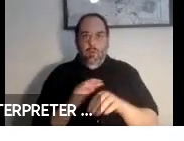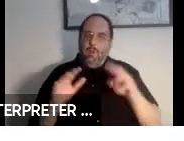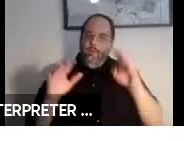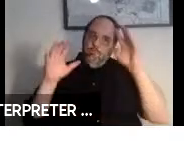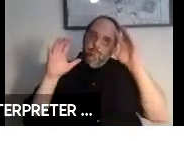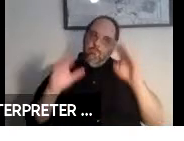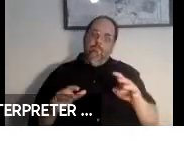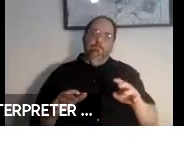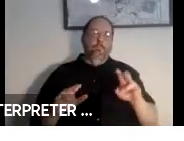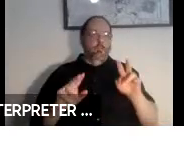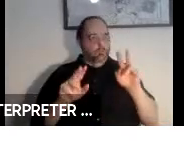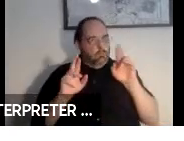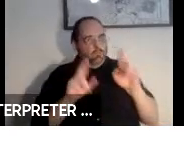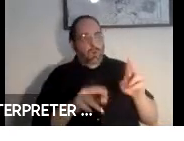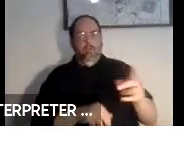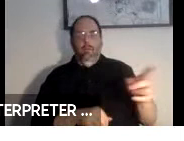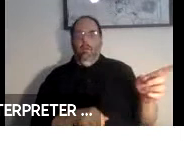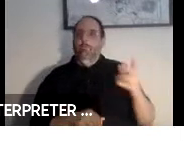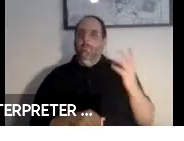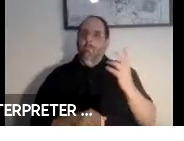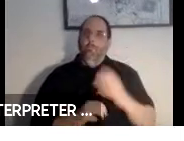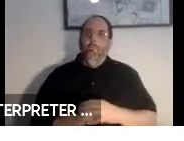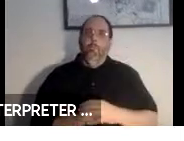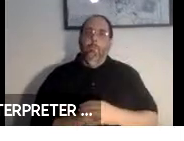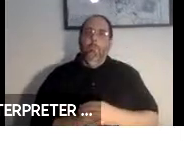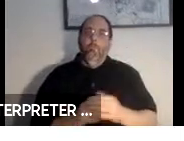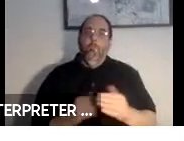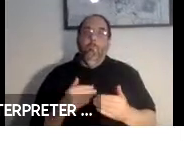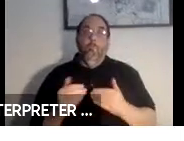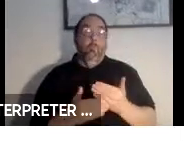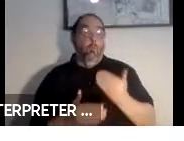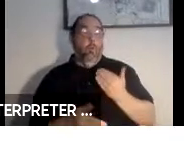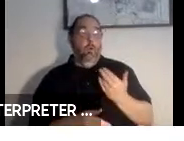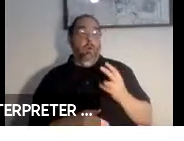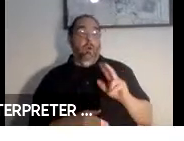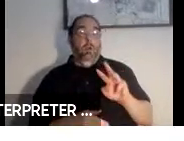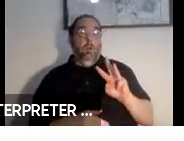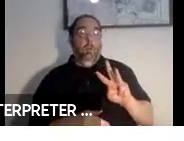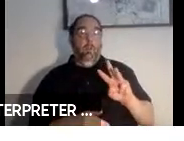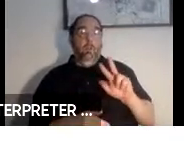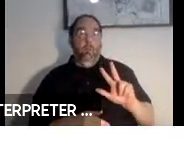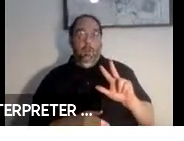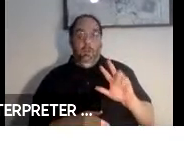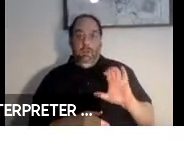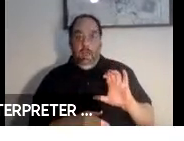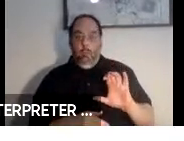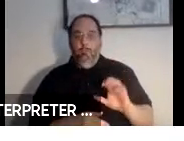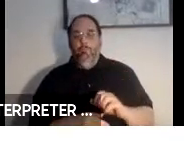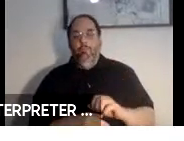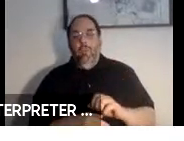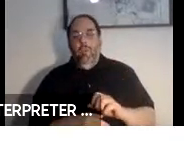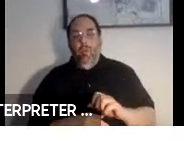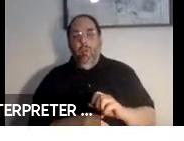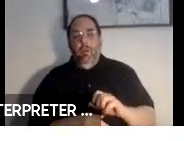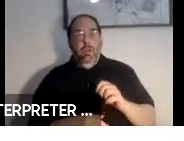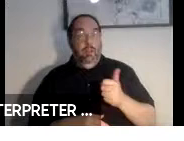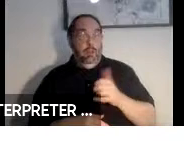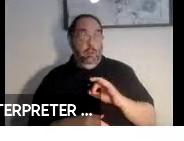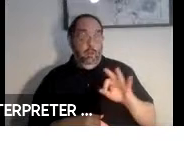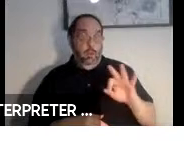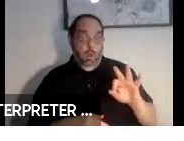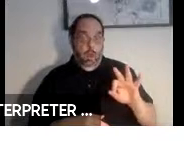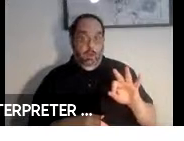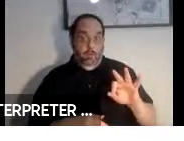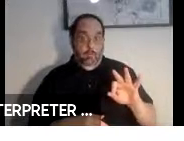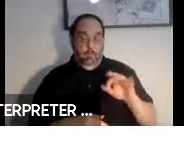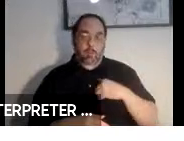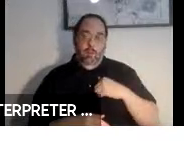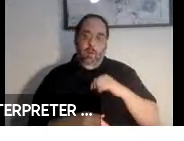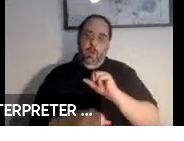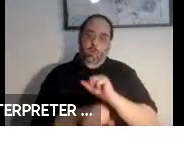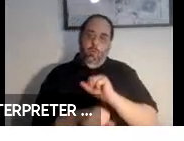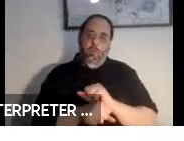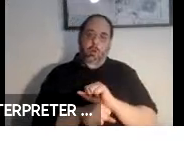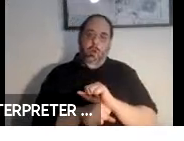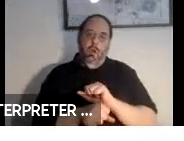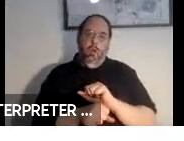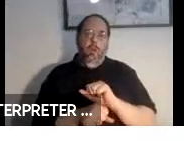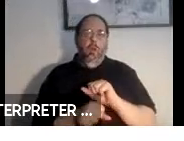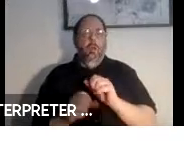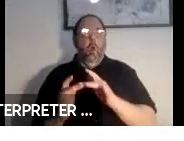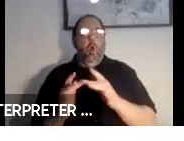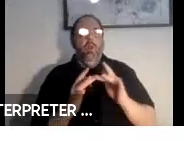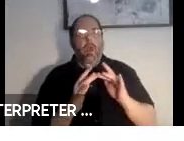Before I started W3C and what led me there was in 1999 I was working on an online mortgage website.